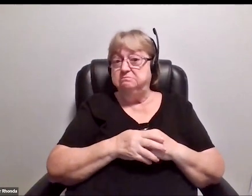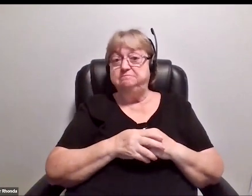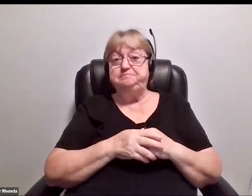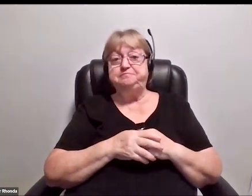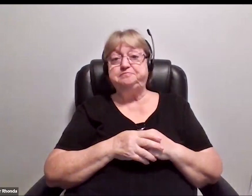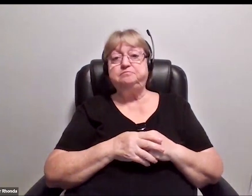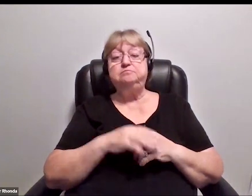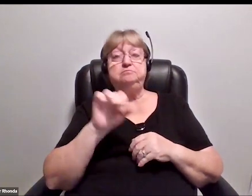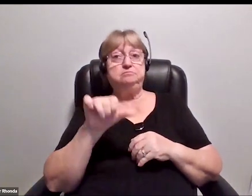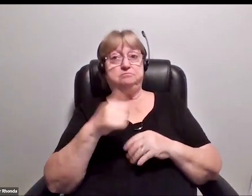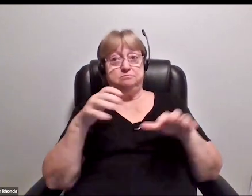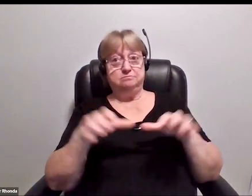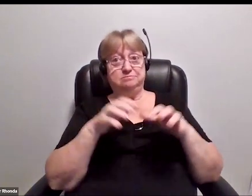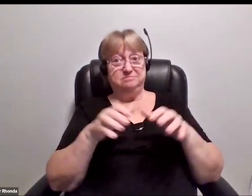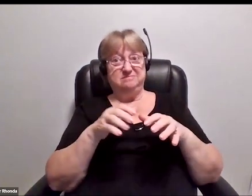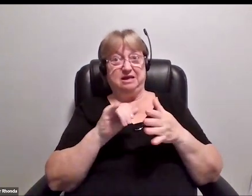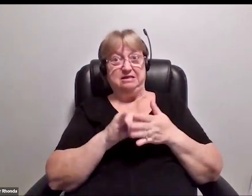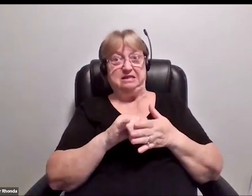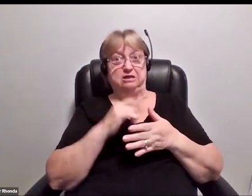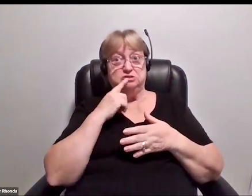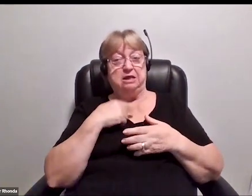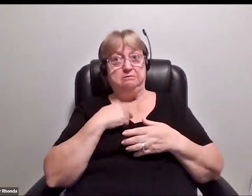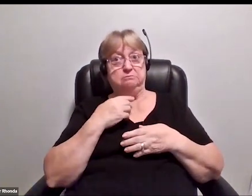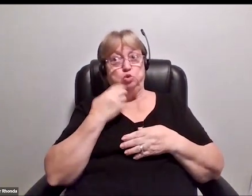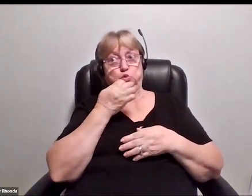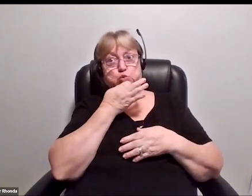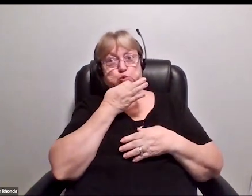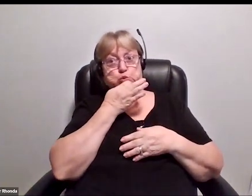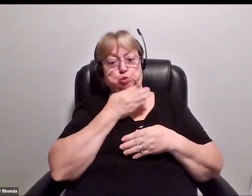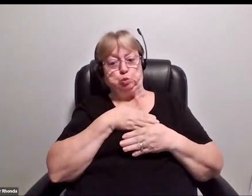Another activity that is finalizing right now, we are collaborating with students